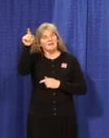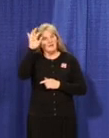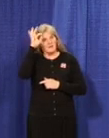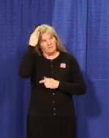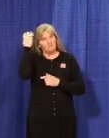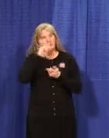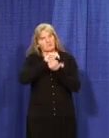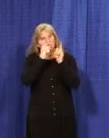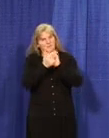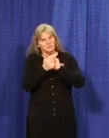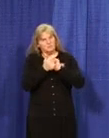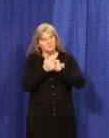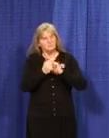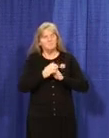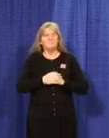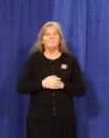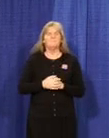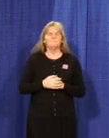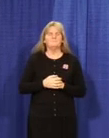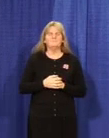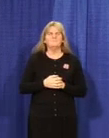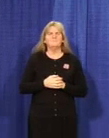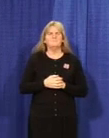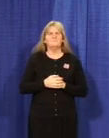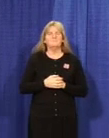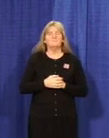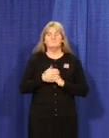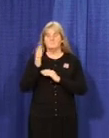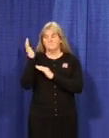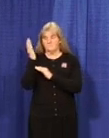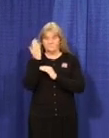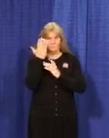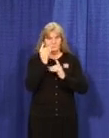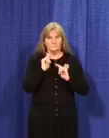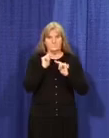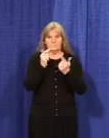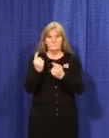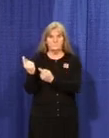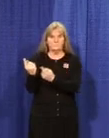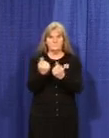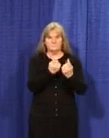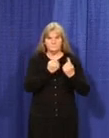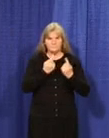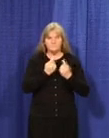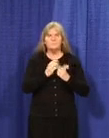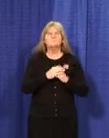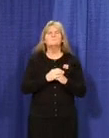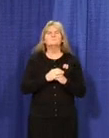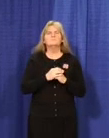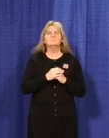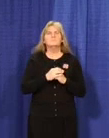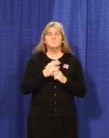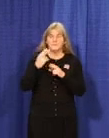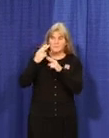will translate any questions from French-speaking journalists. Following speakers we will go to the phone line for questions from reporters. We will call you by name and you